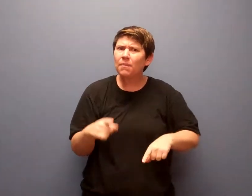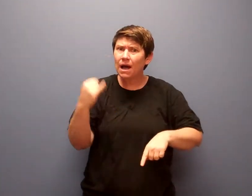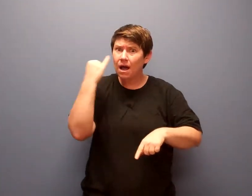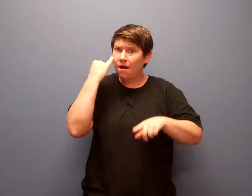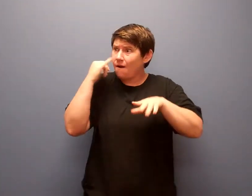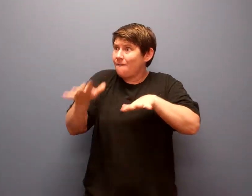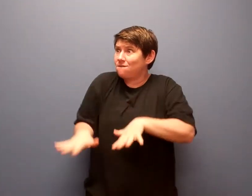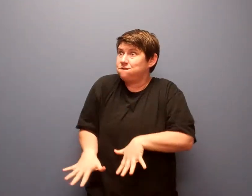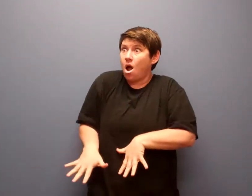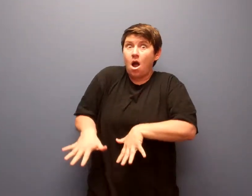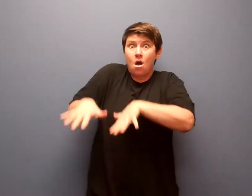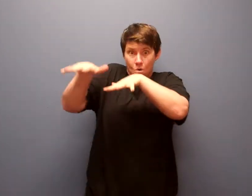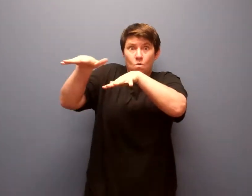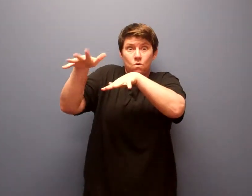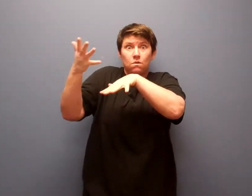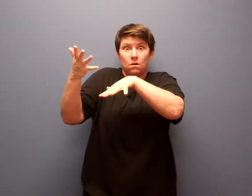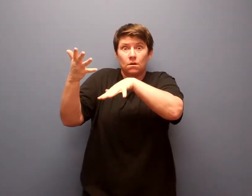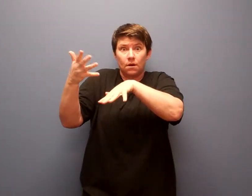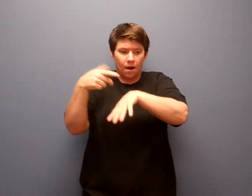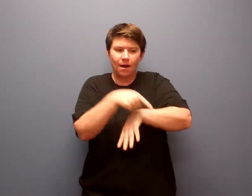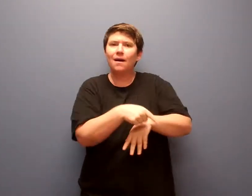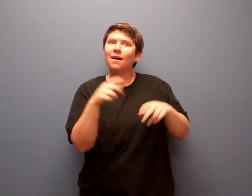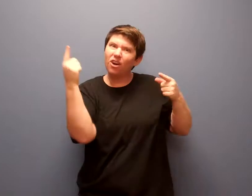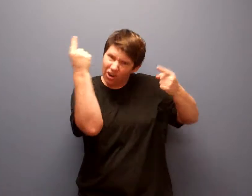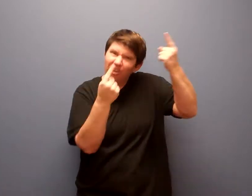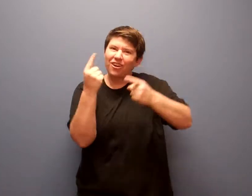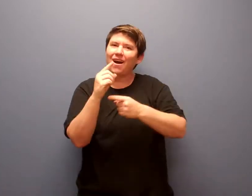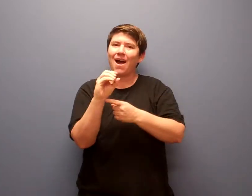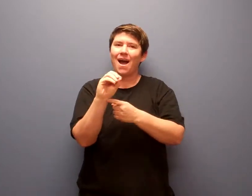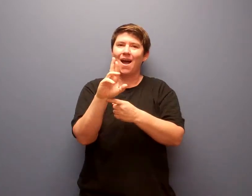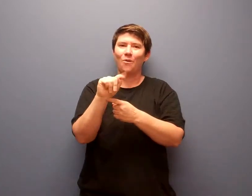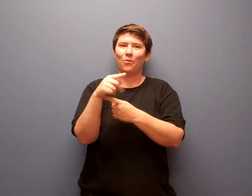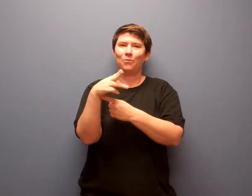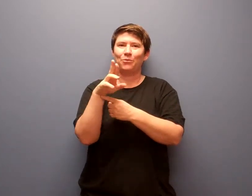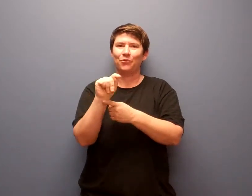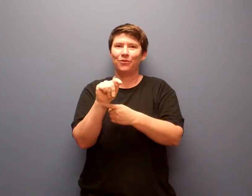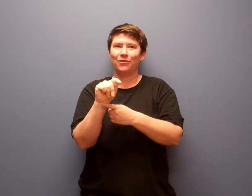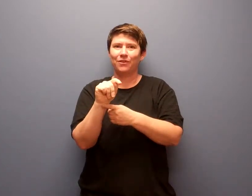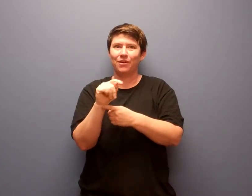Those drains are considered output in case the streets get flooded when it rains.